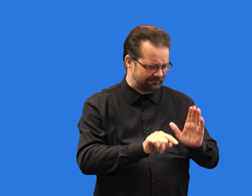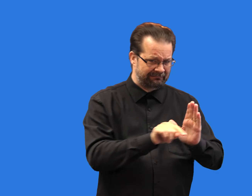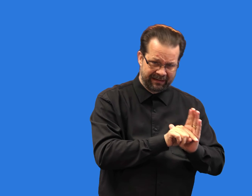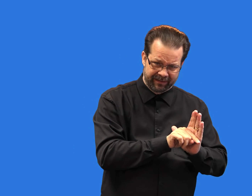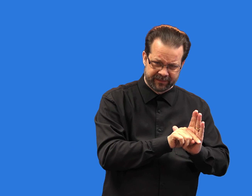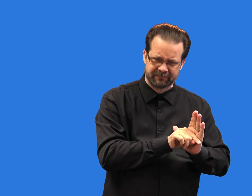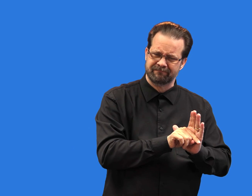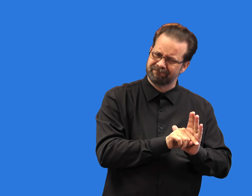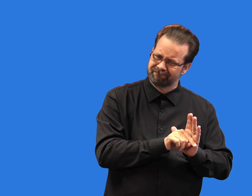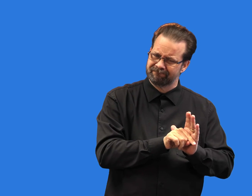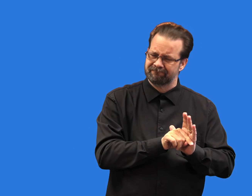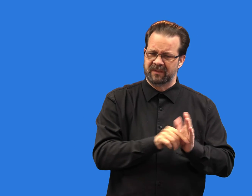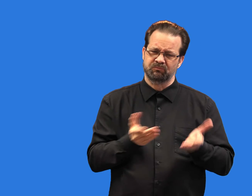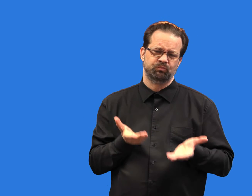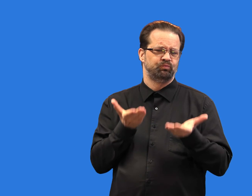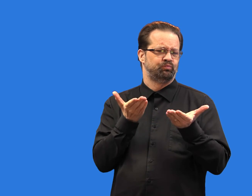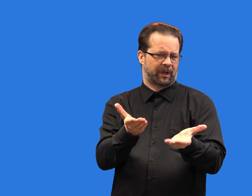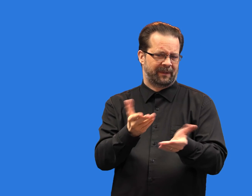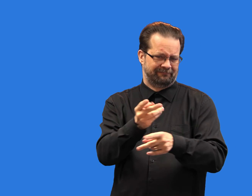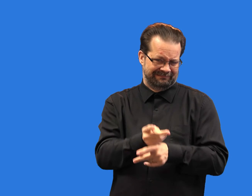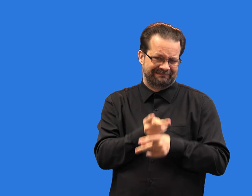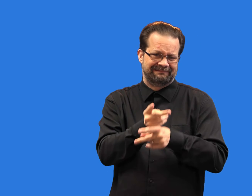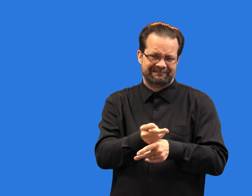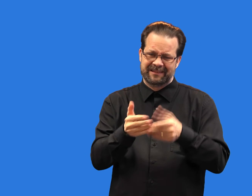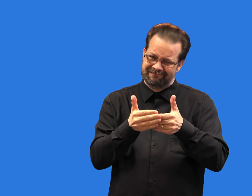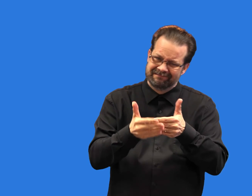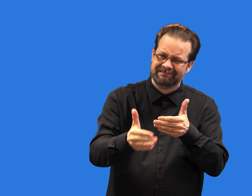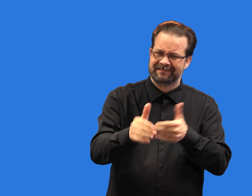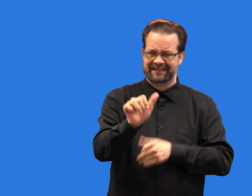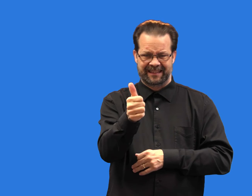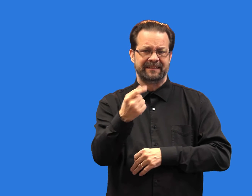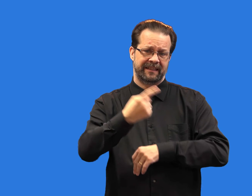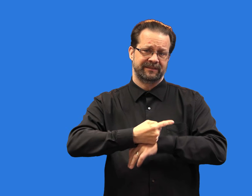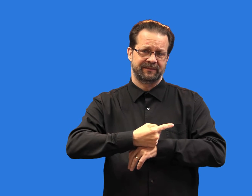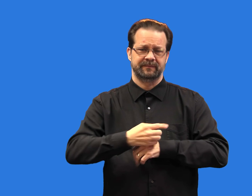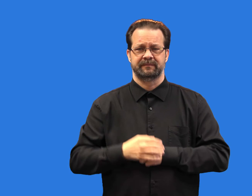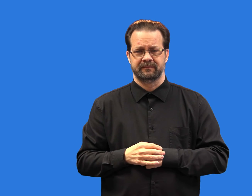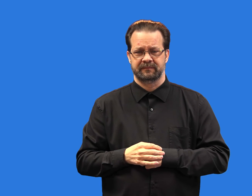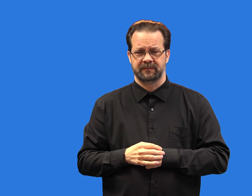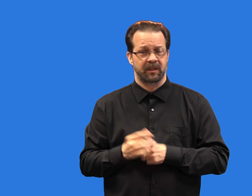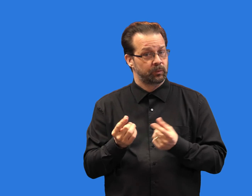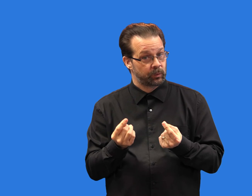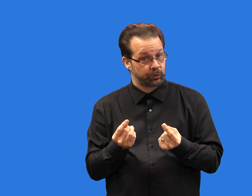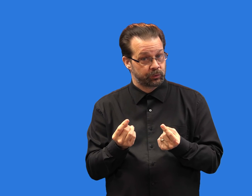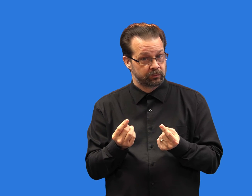even if your test is negative, it’s still a good idea to take precautions for the next 10 days.